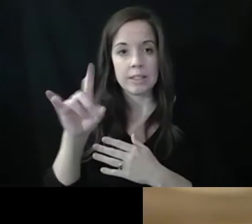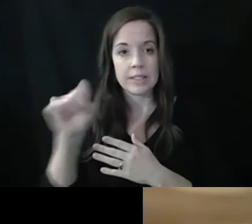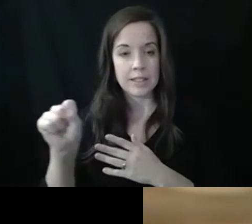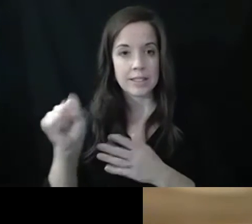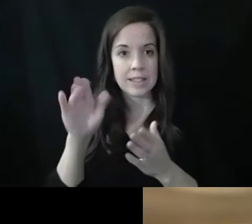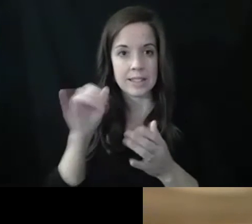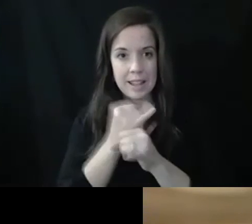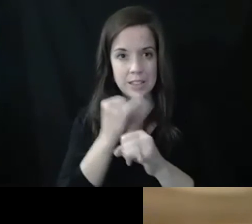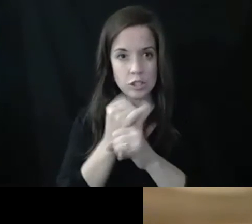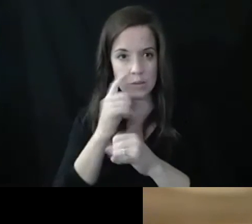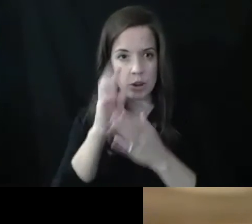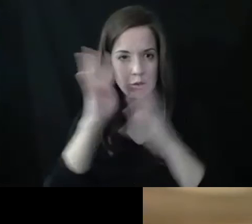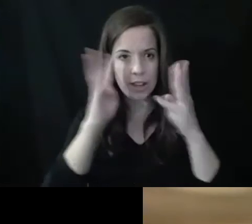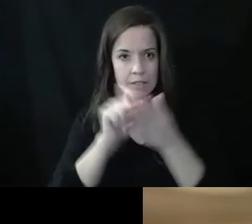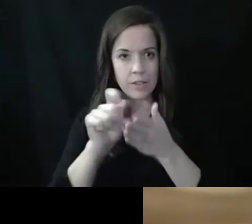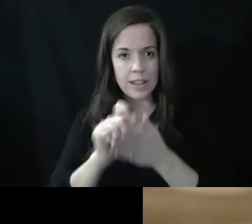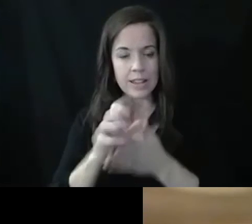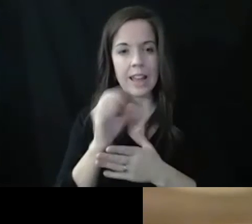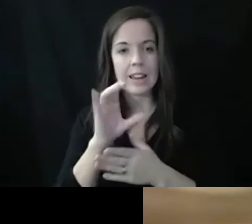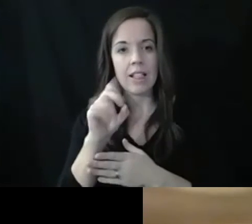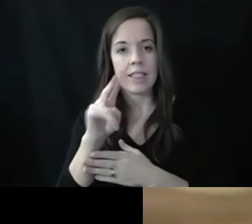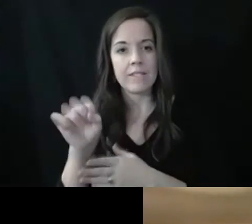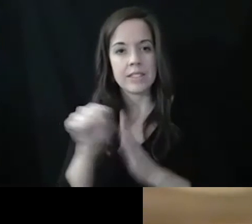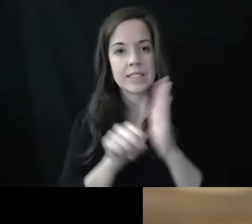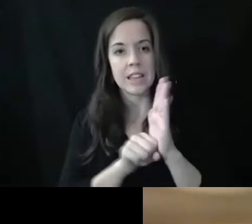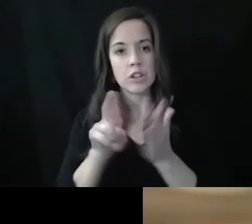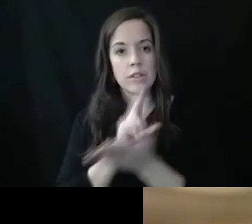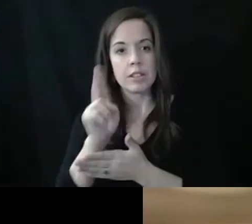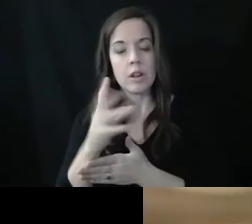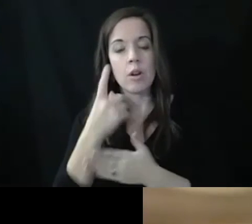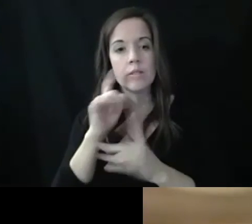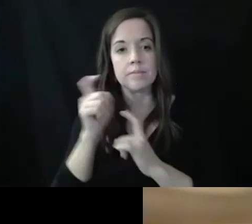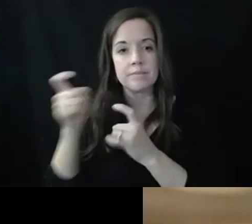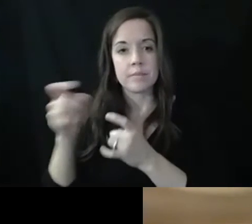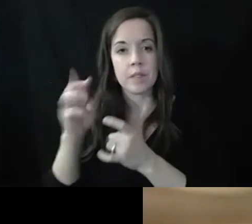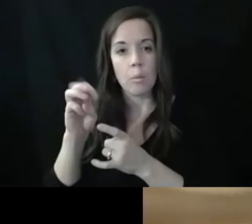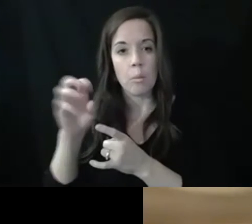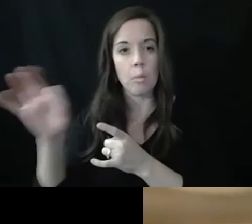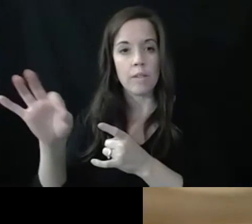and Cleveland State University, where she was the inaugural Anisfield-Wolf Fellow in Publishing